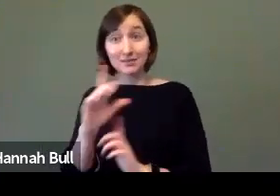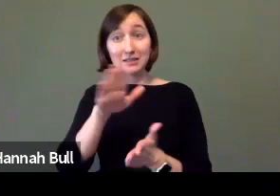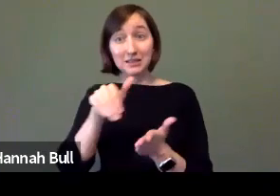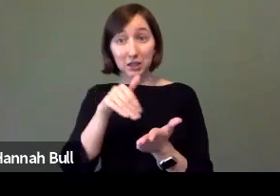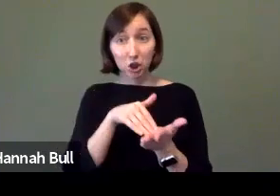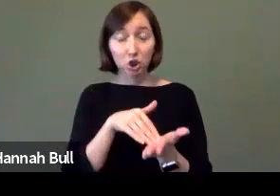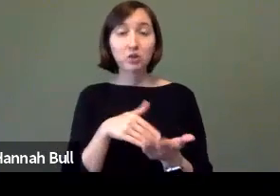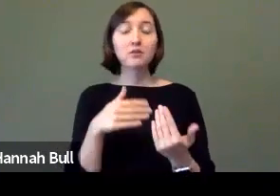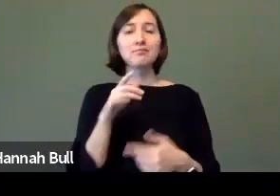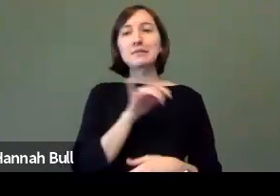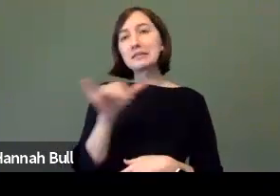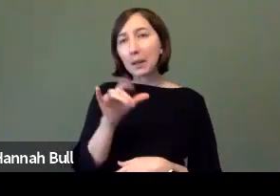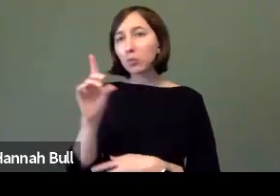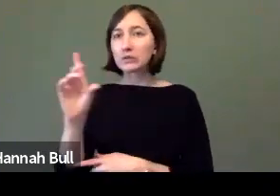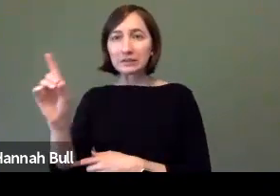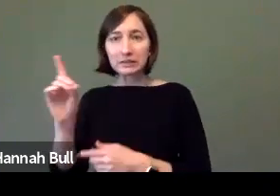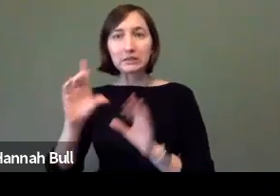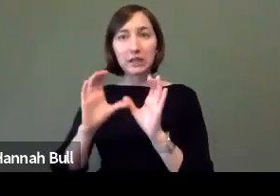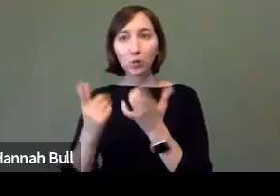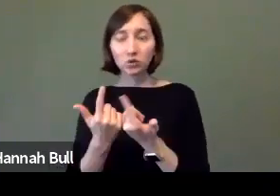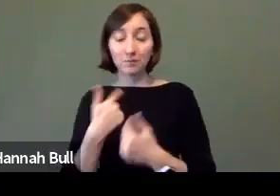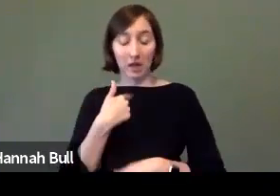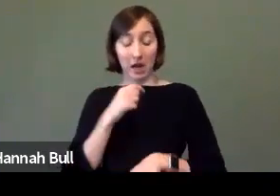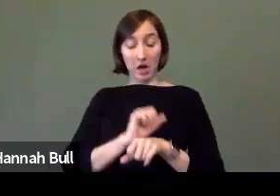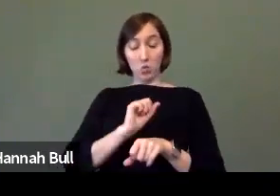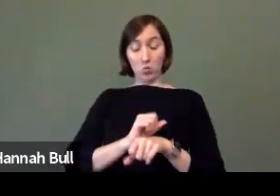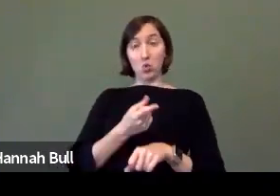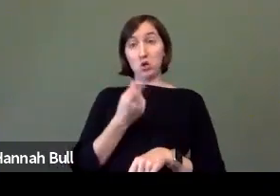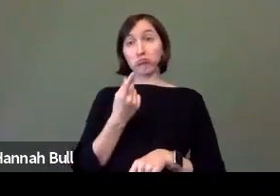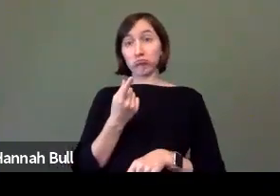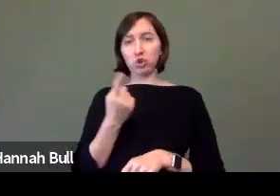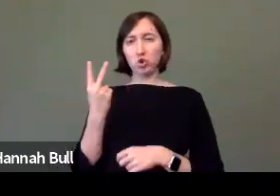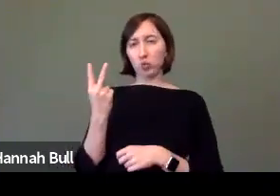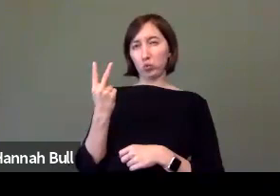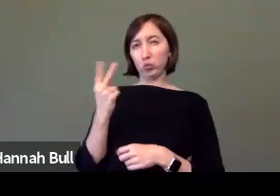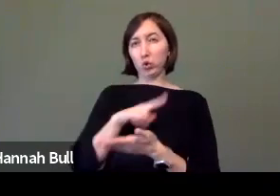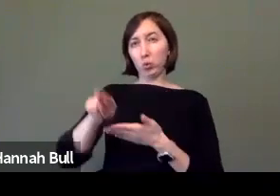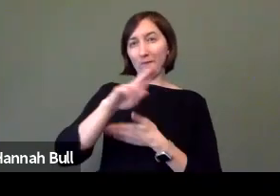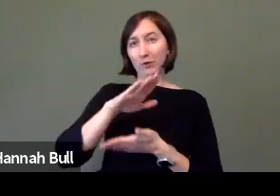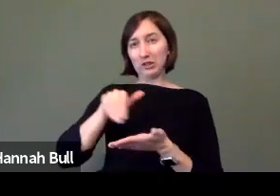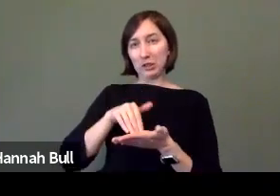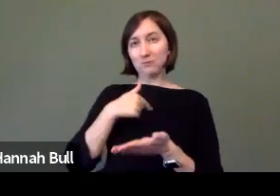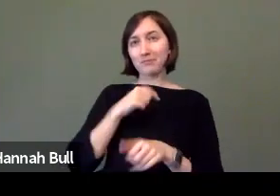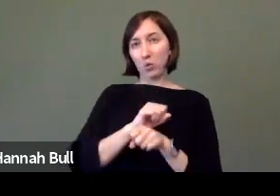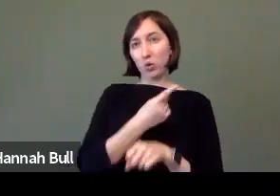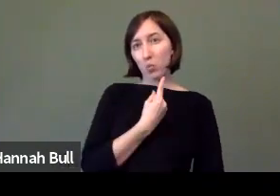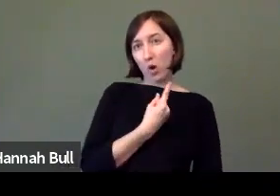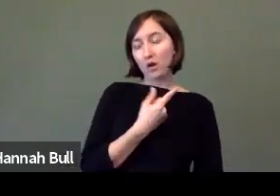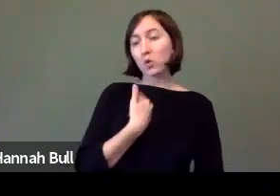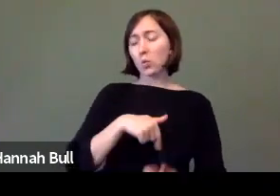I work at one of the two university centers. We try to be the bridge of academia